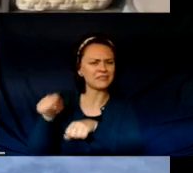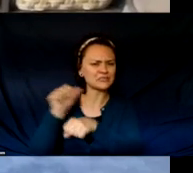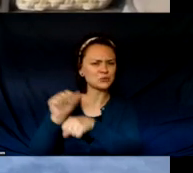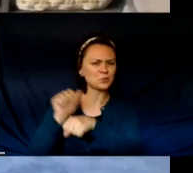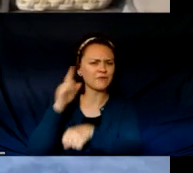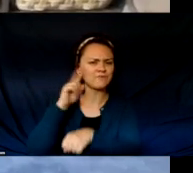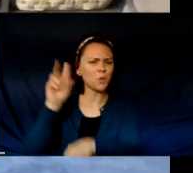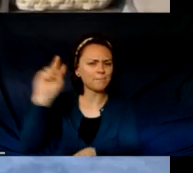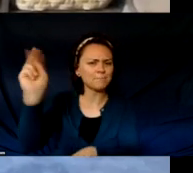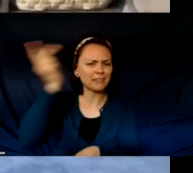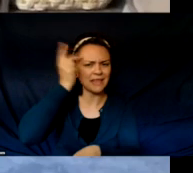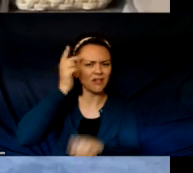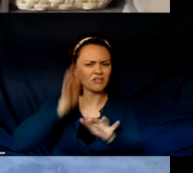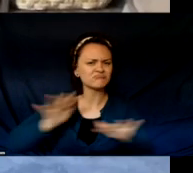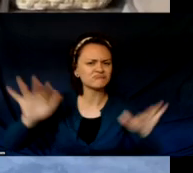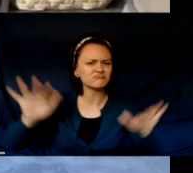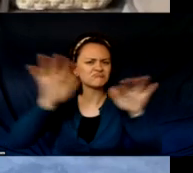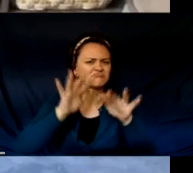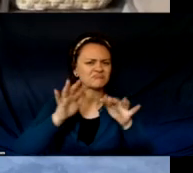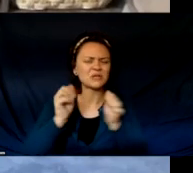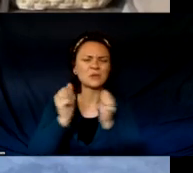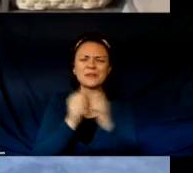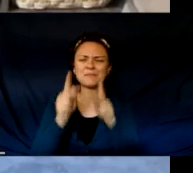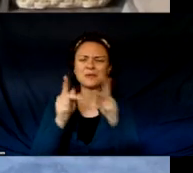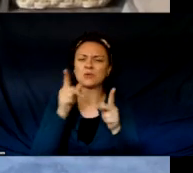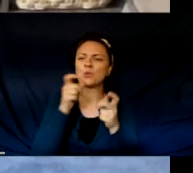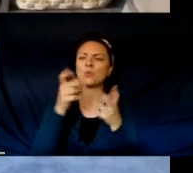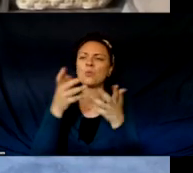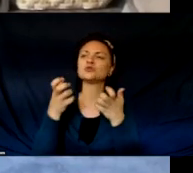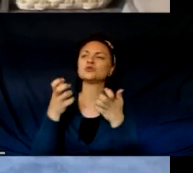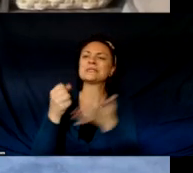so complacent in racing and rewriting history.